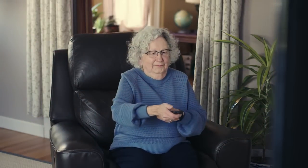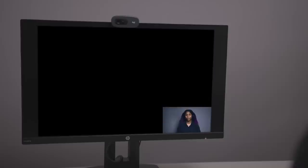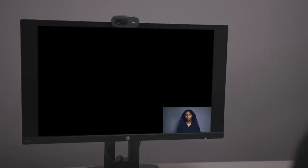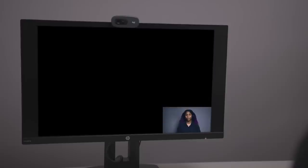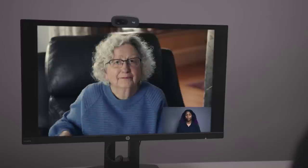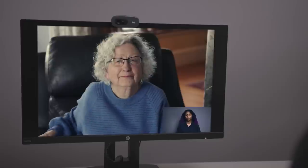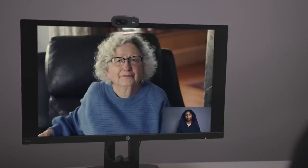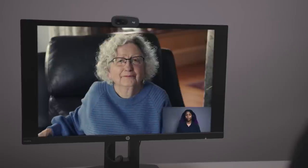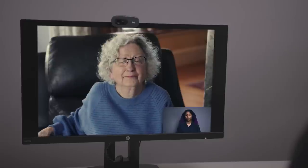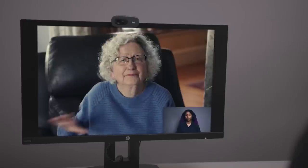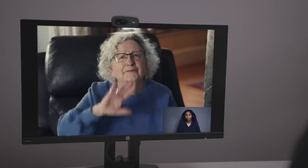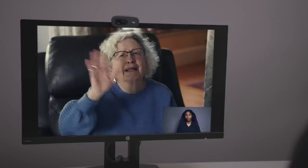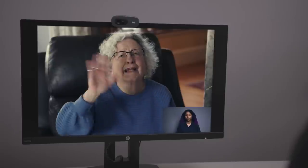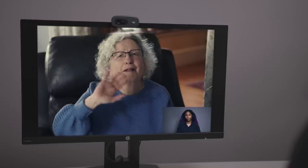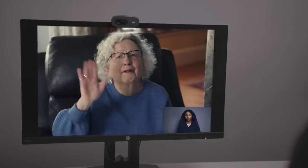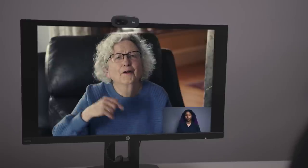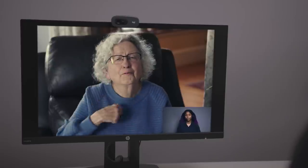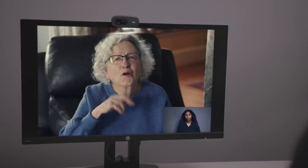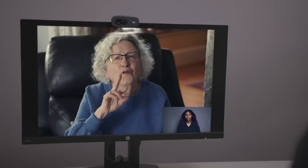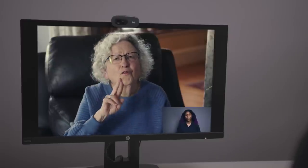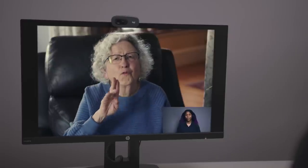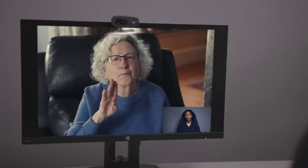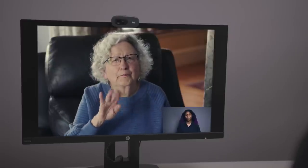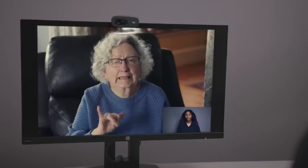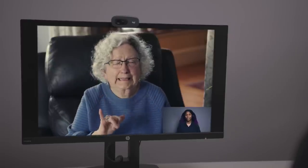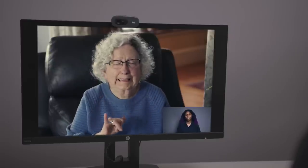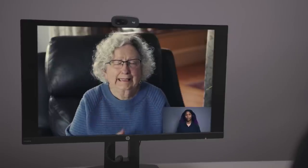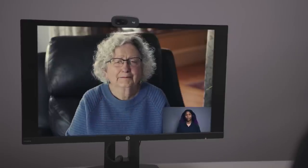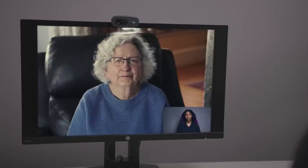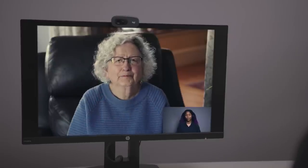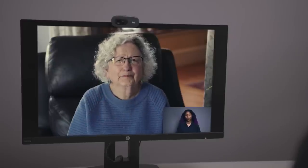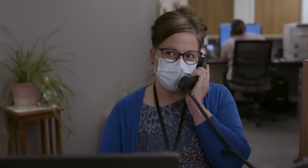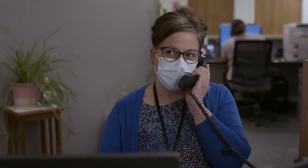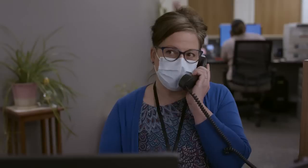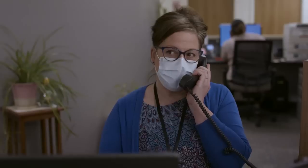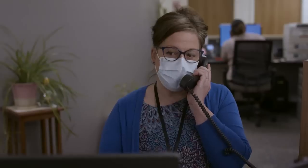or call the patient directly to ask if they would like to work with the same interpreter again. Hello, this is Ruby.